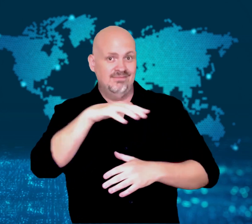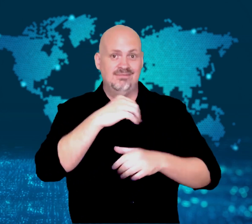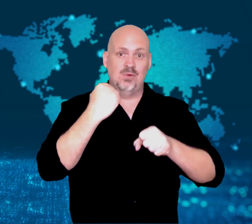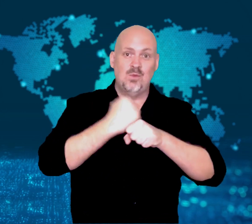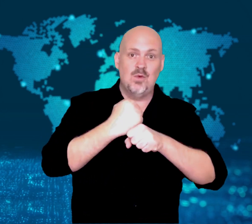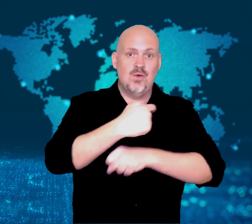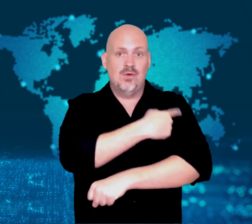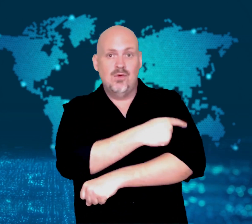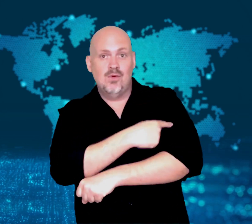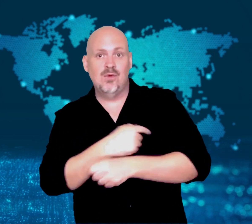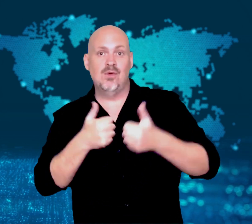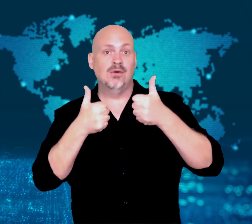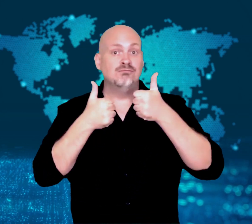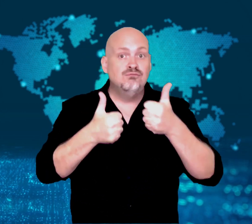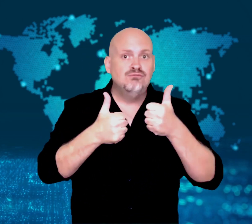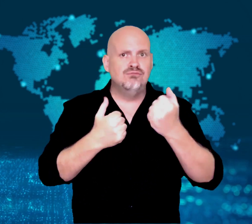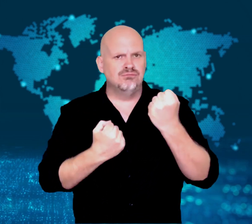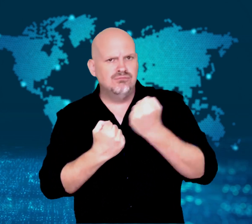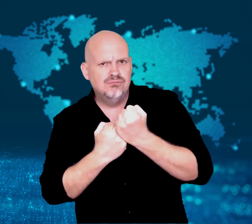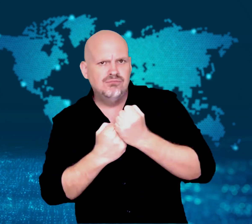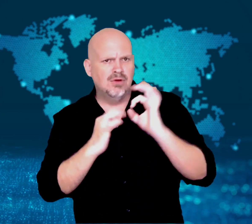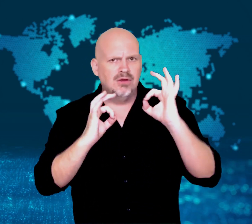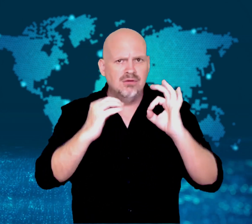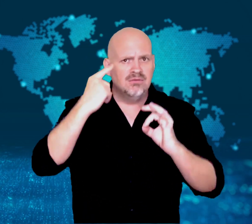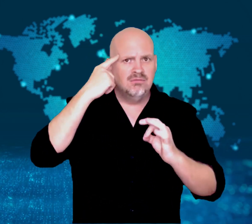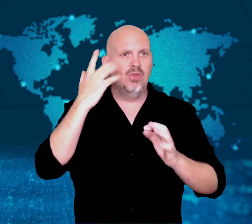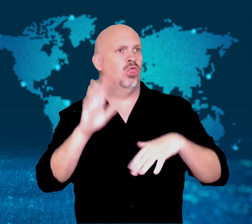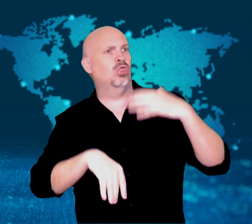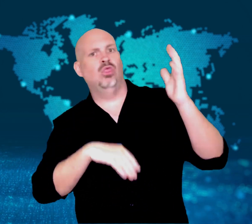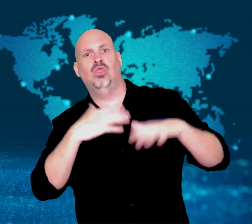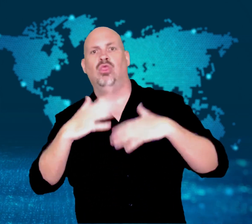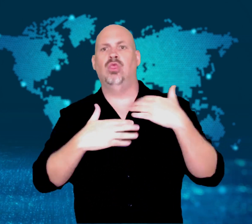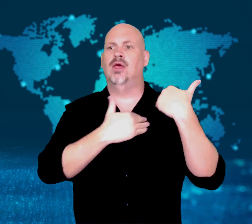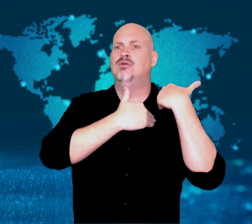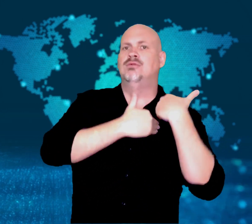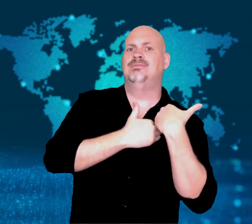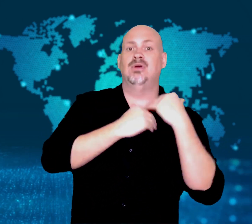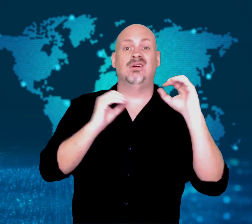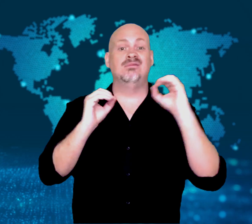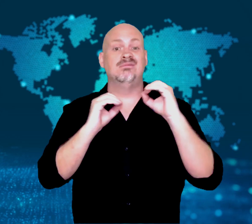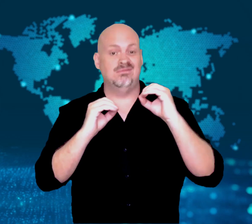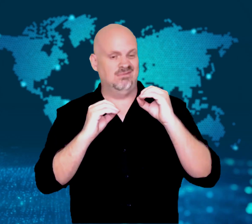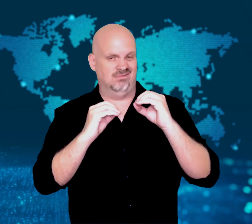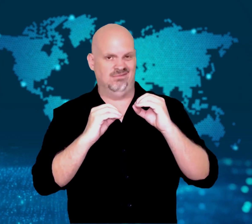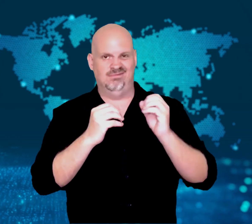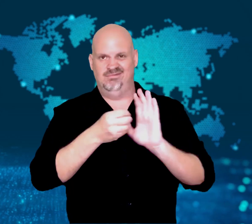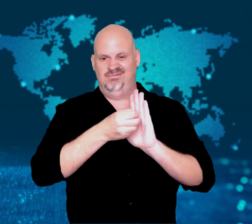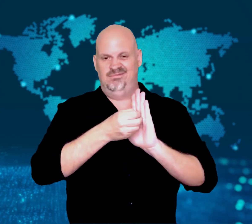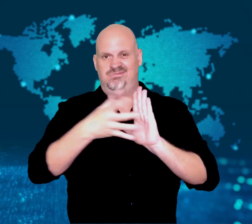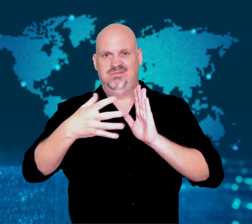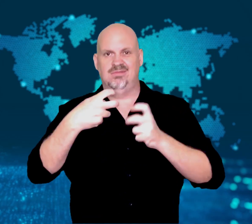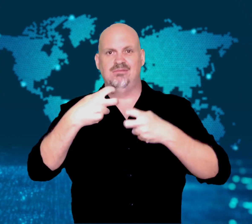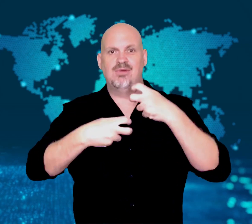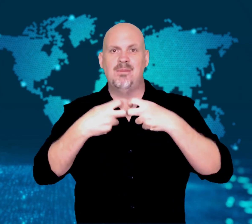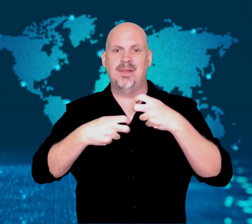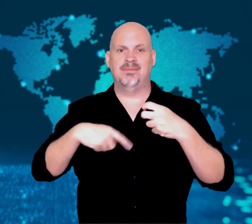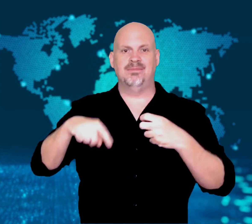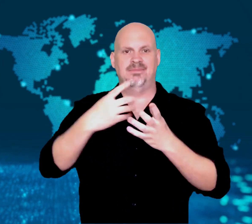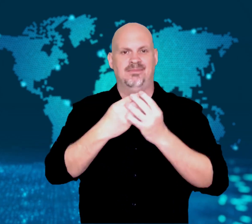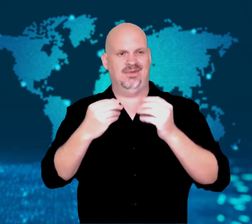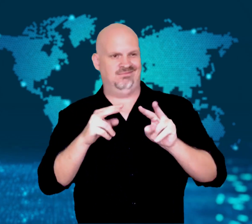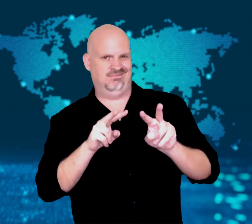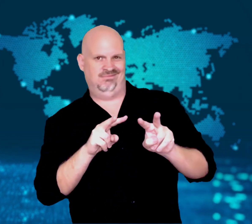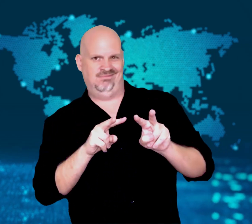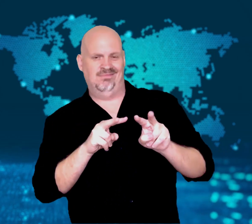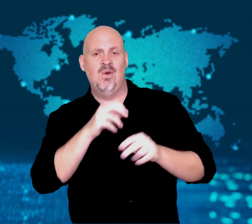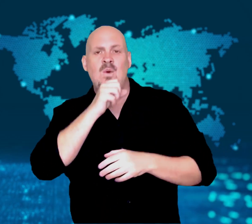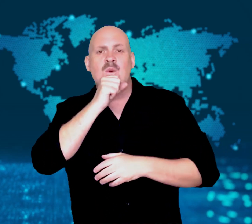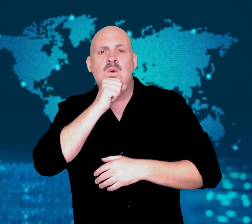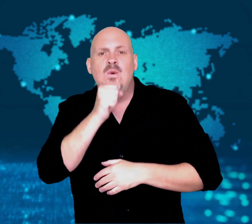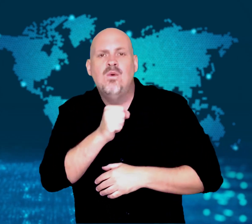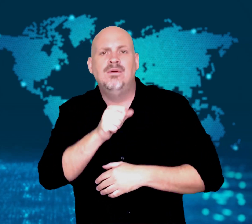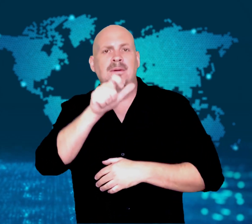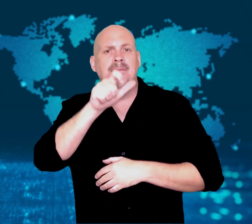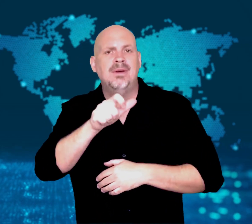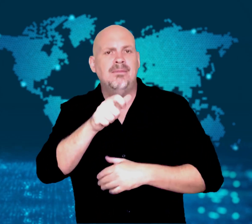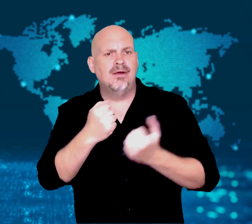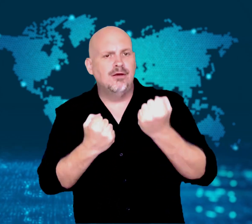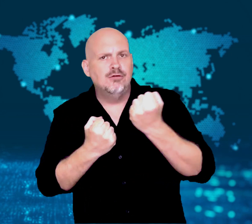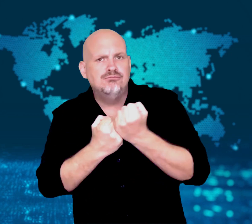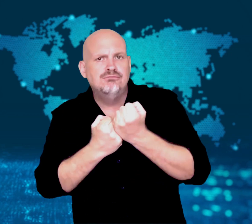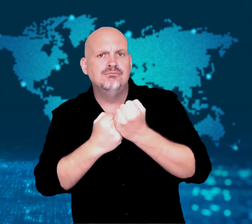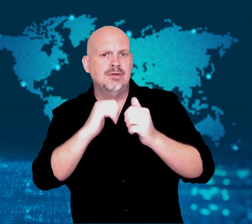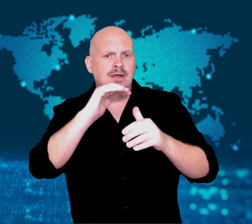make people question the treatment of the elderly and the quality of care in nursing homes.